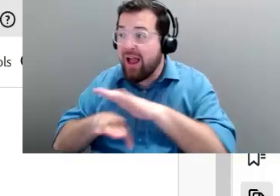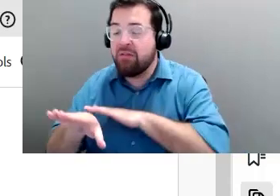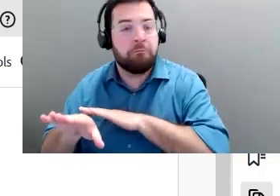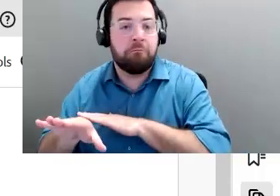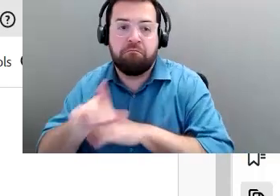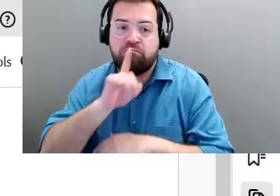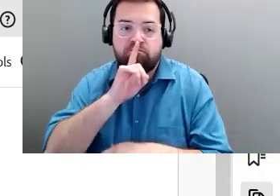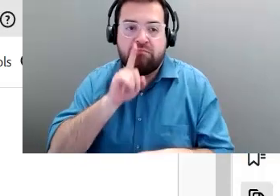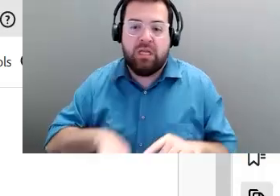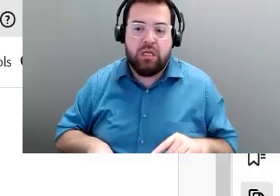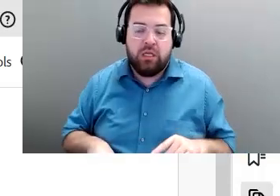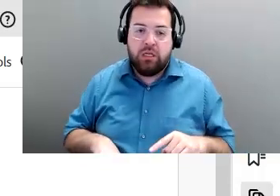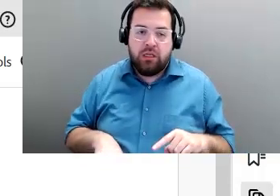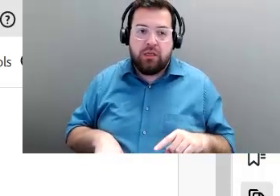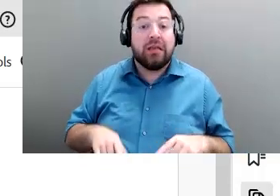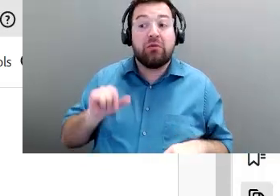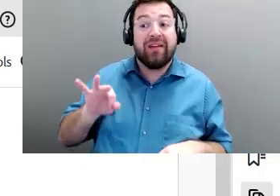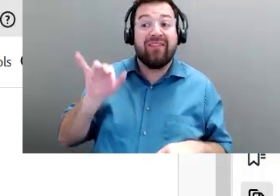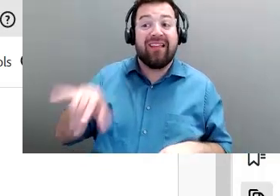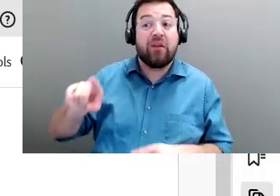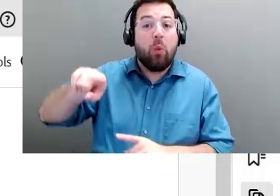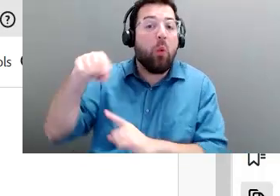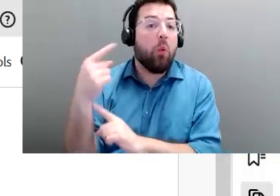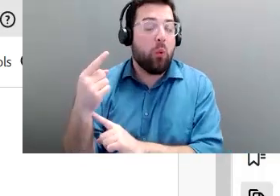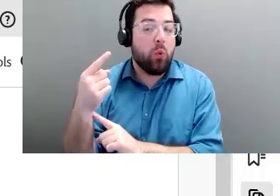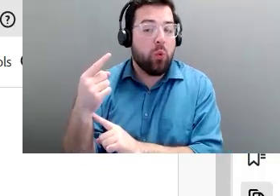So if that is the only place that you are interacting with students,